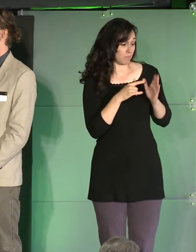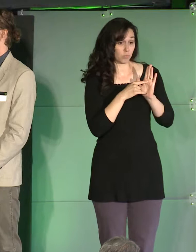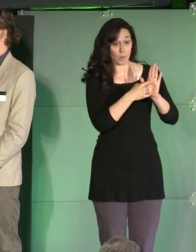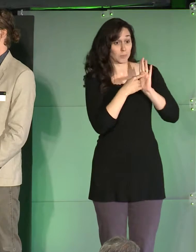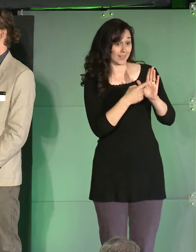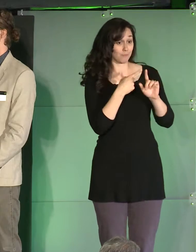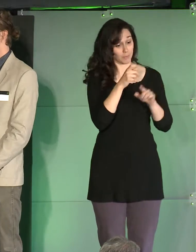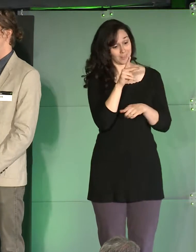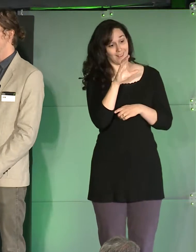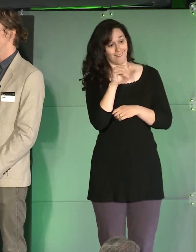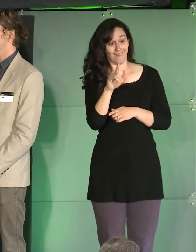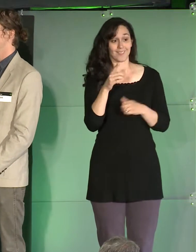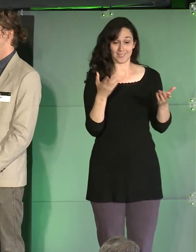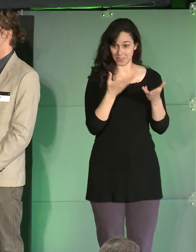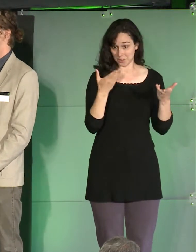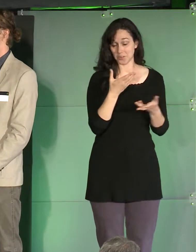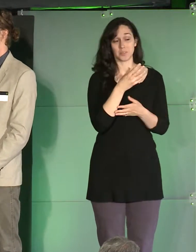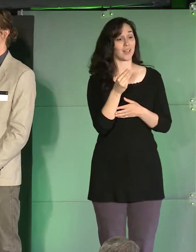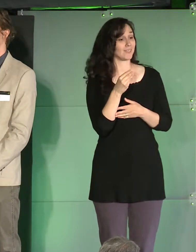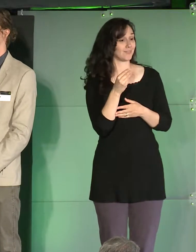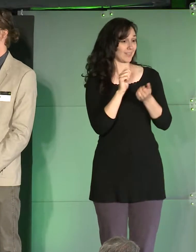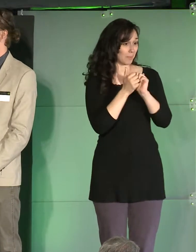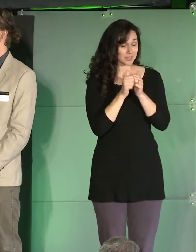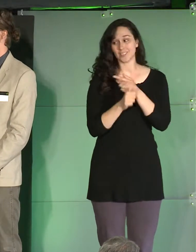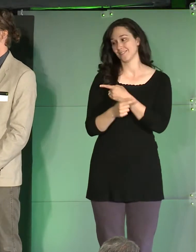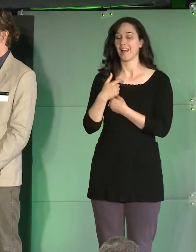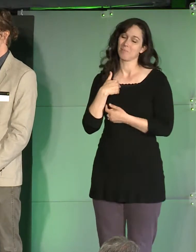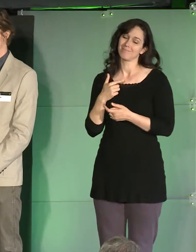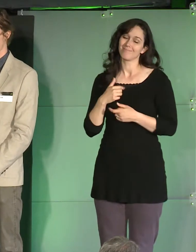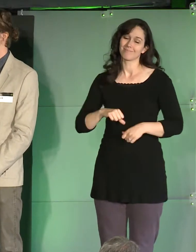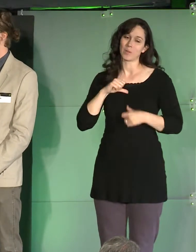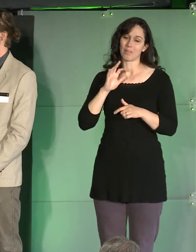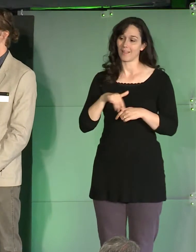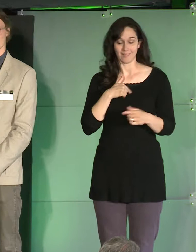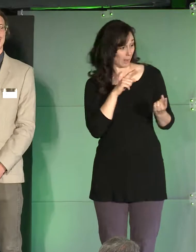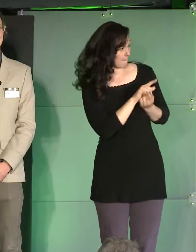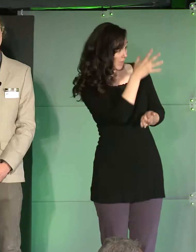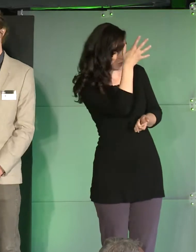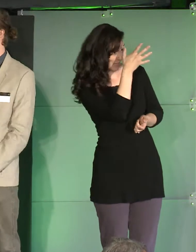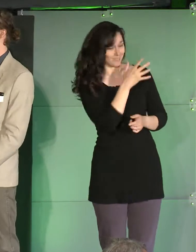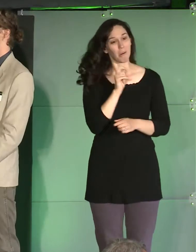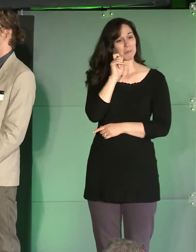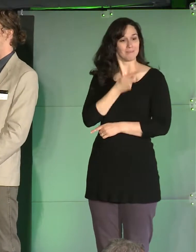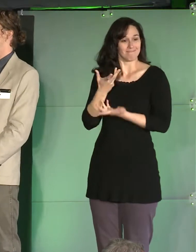KCAD here in the competition. I'm very proud of that. I met your dad. Cool. He's here. Got some family here.